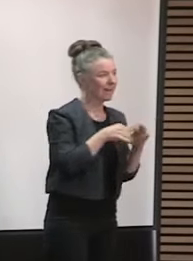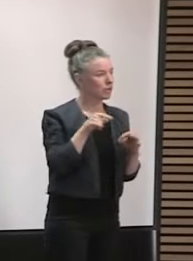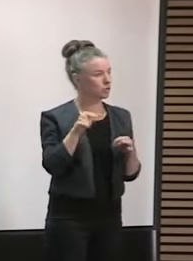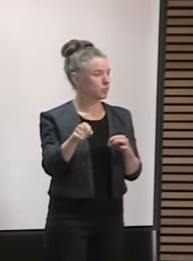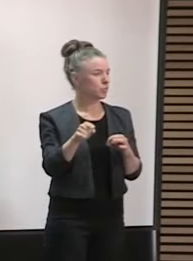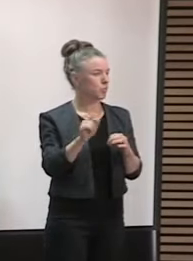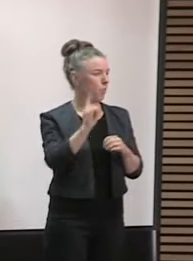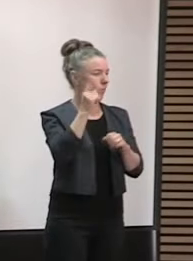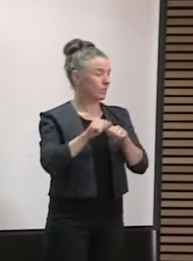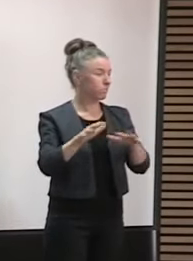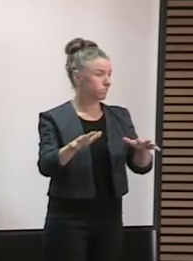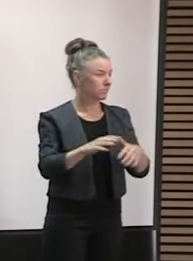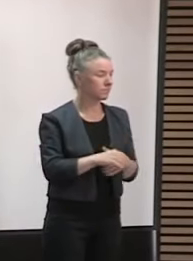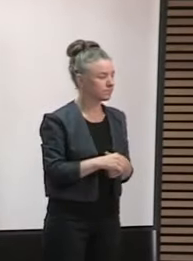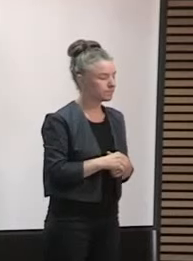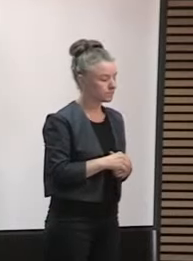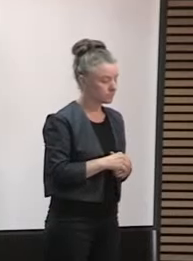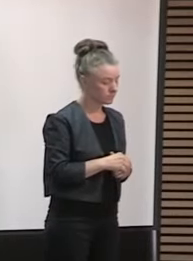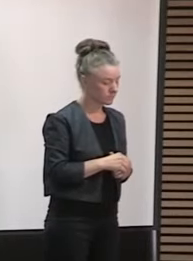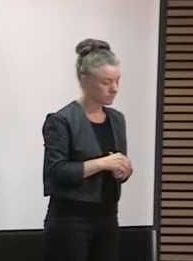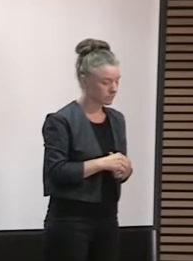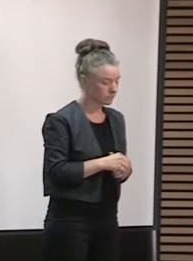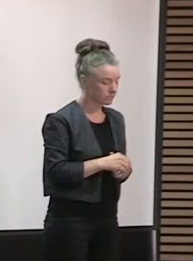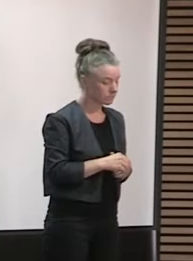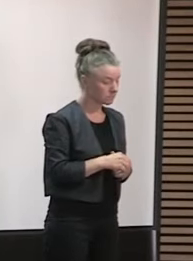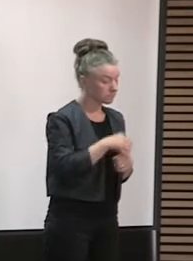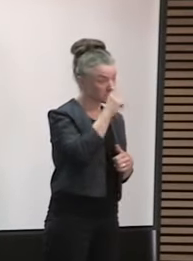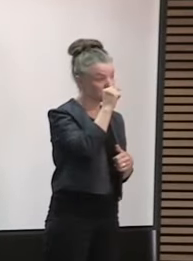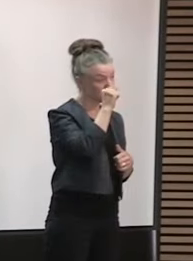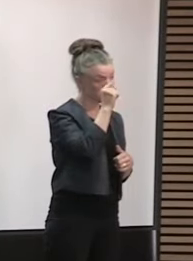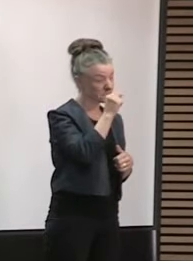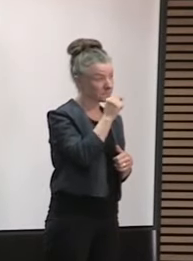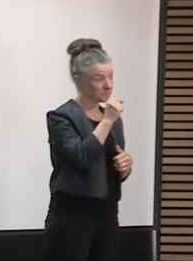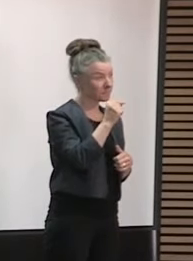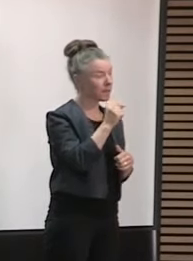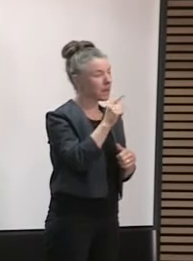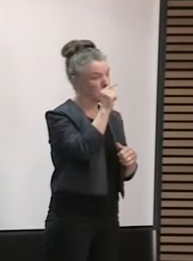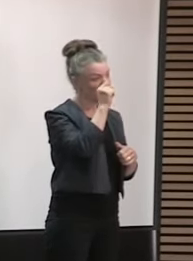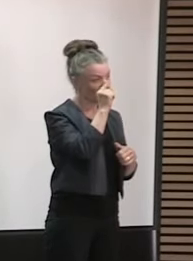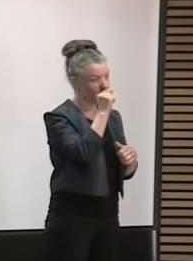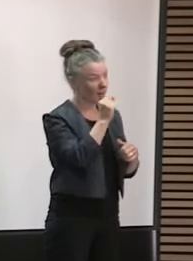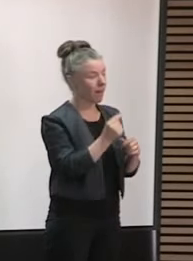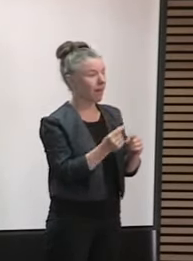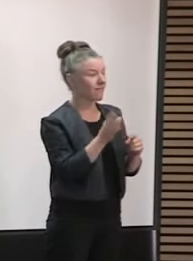also LkJhLkJhLkJh means if we have sudden unexpected demand that we need to cater for that there is some capacity in our